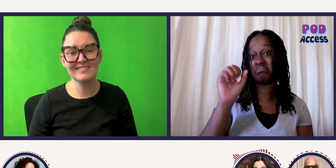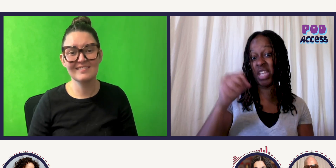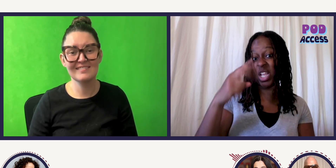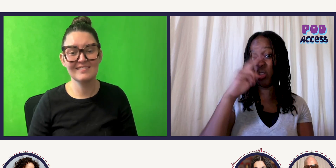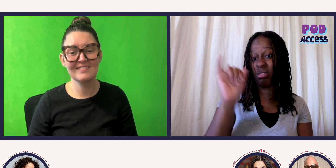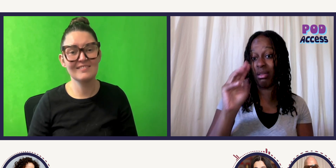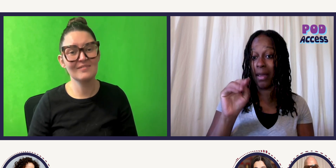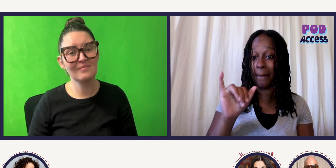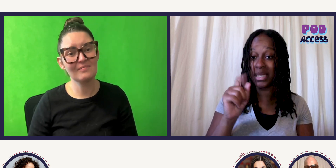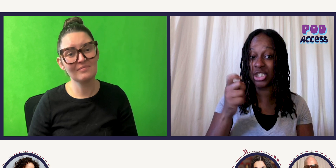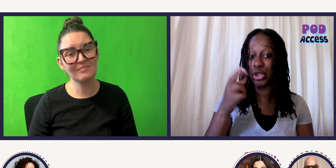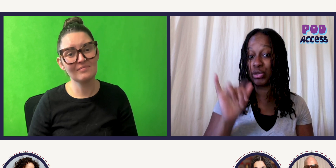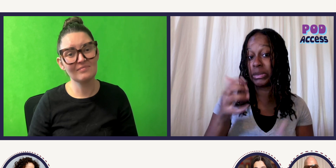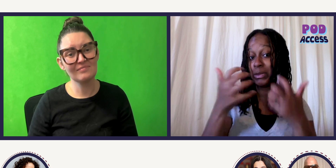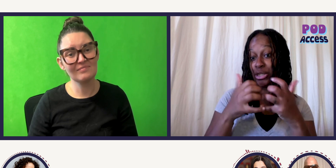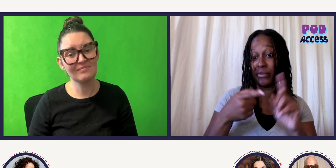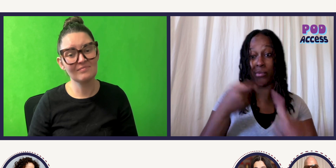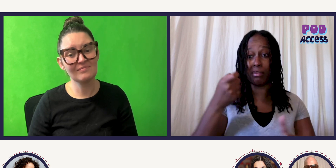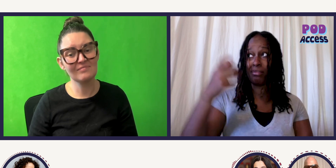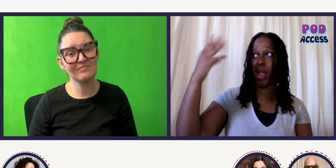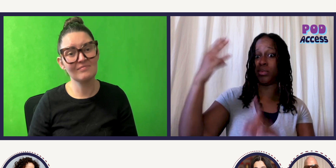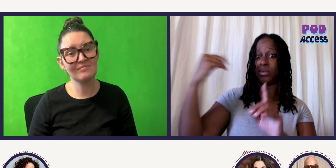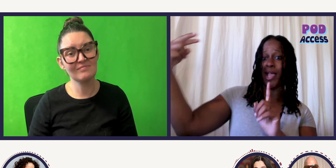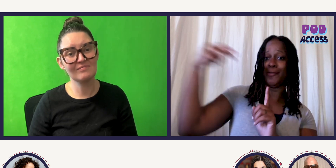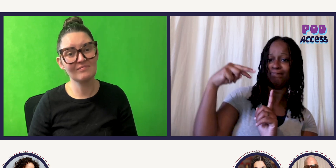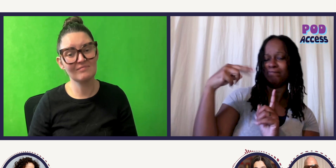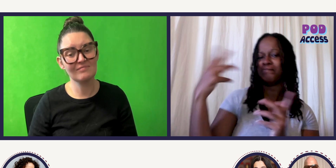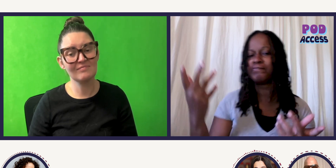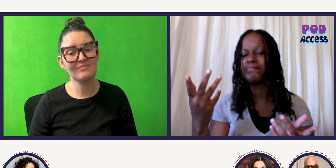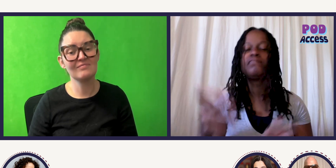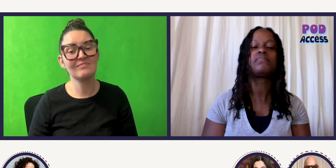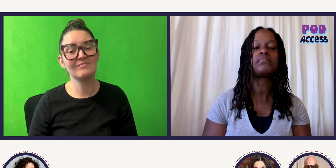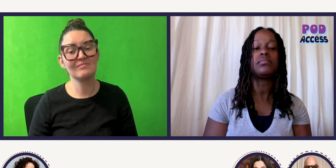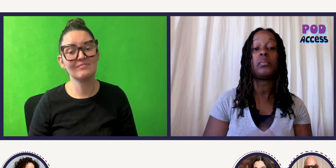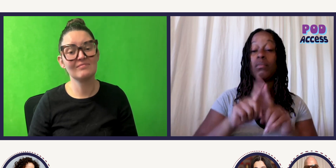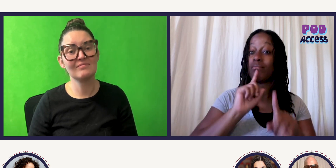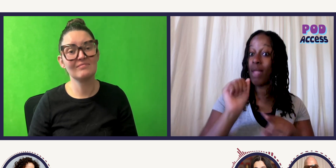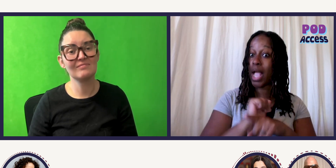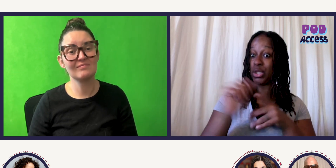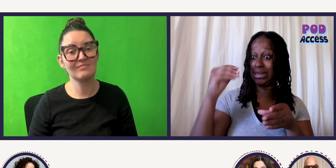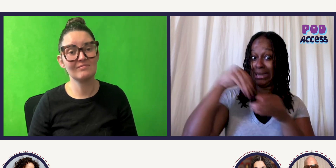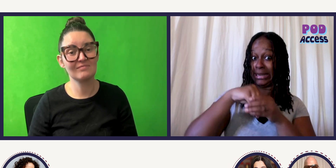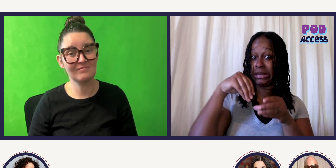It can look like a Mystery Machine from the outside, but actually on the inside, it's not a Mystery Machine.